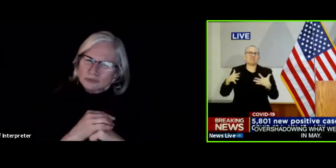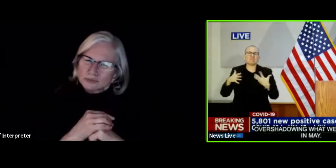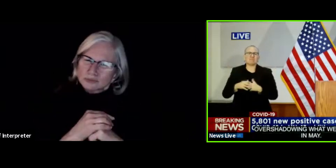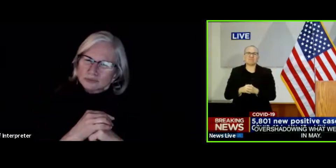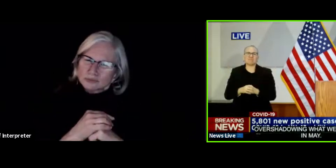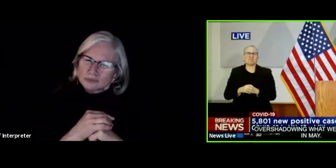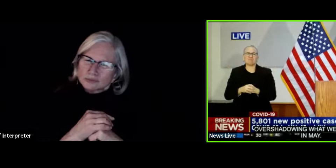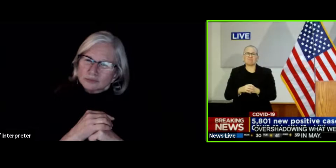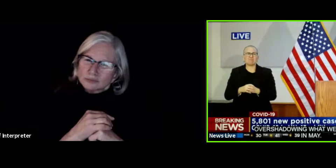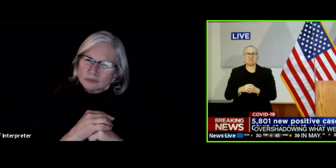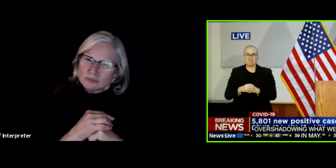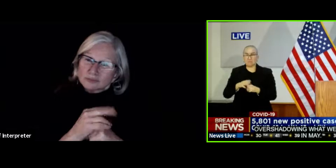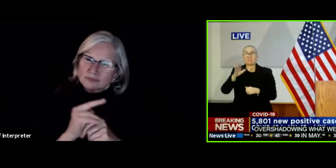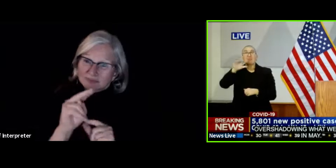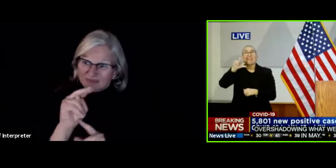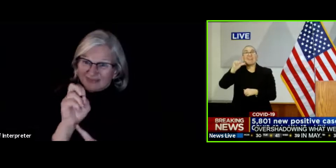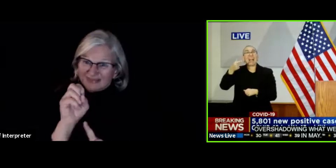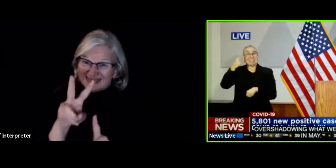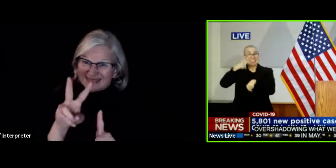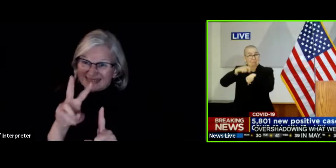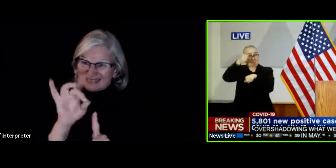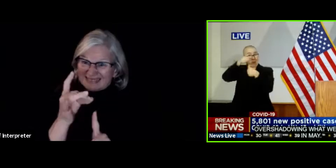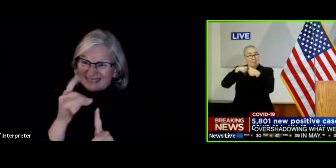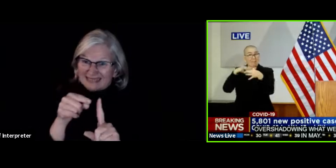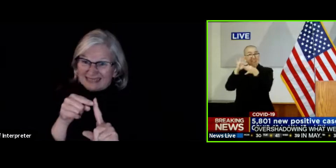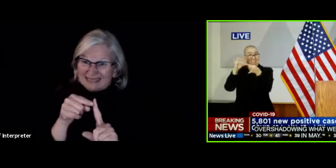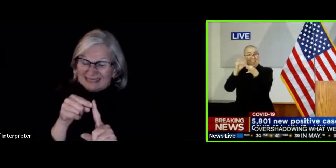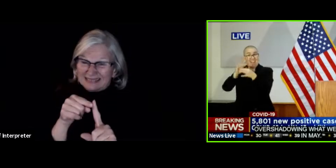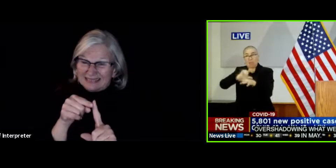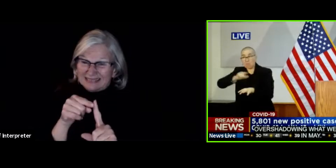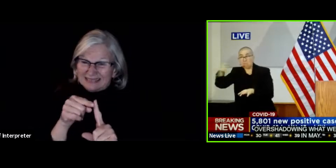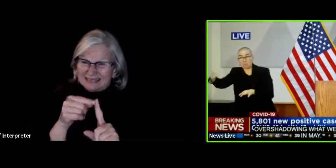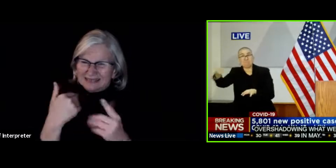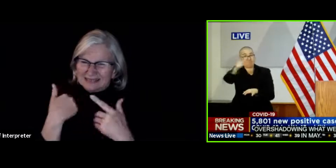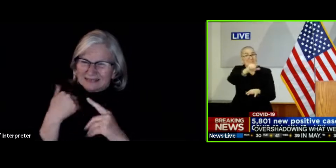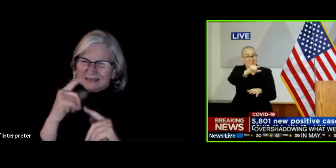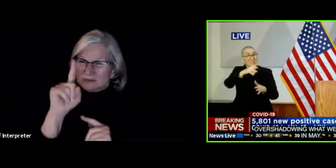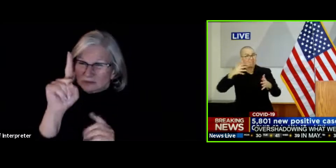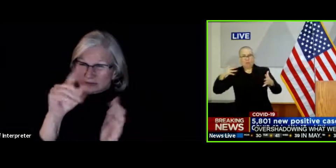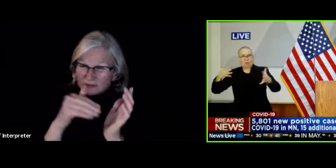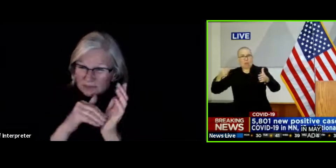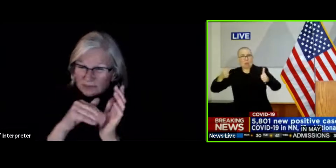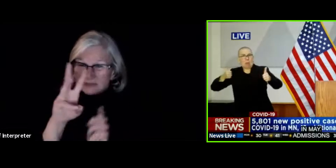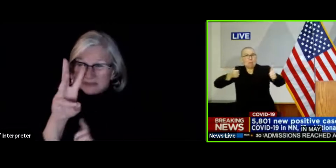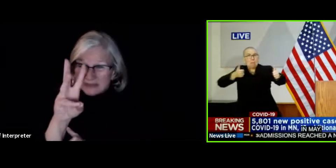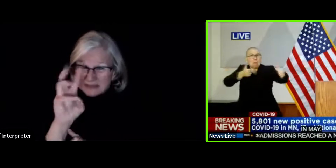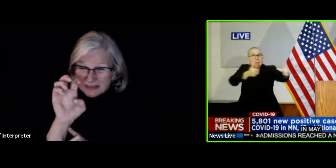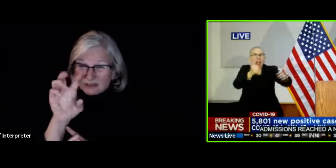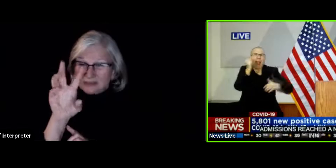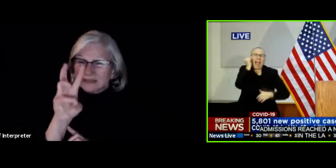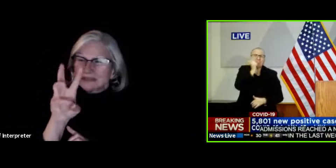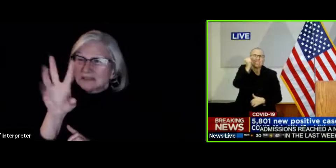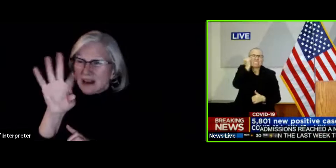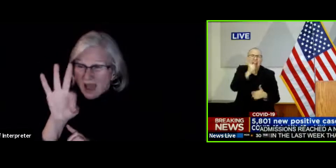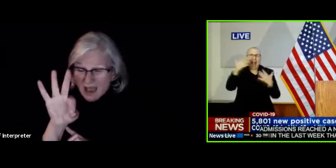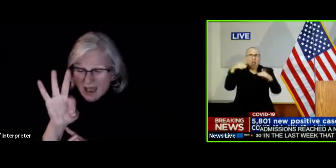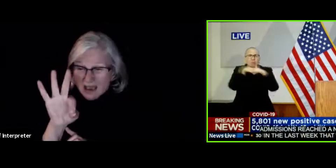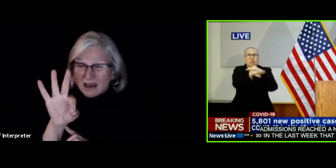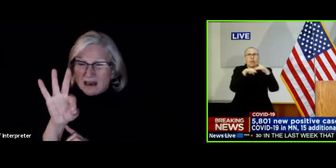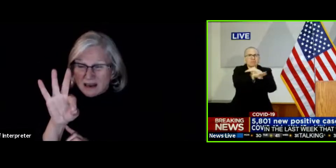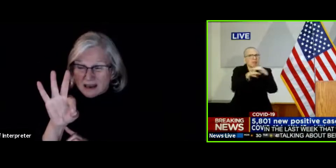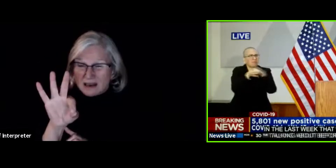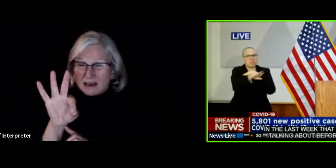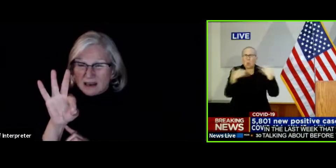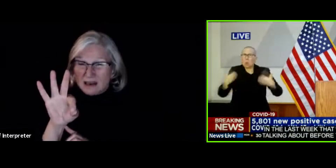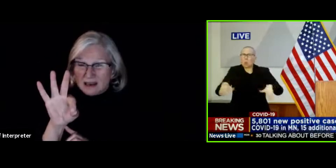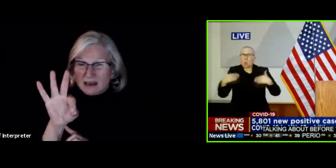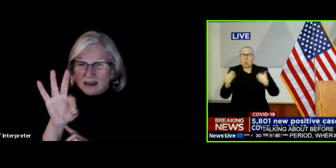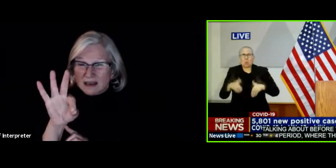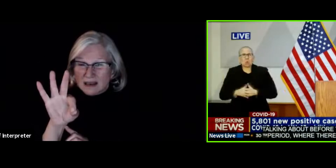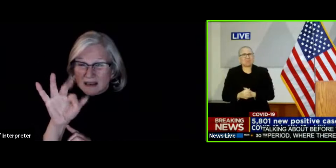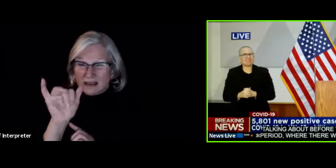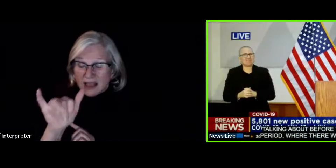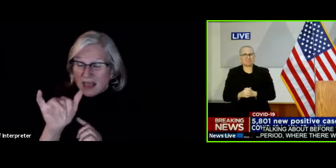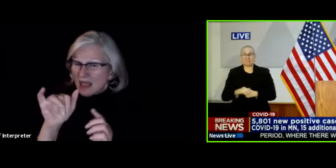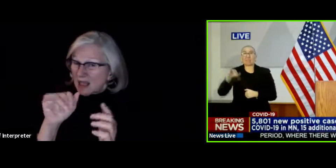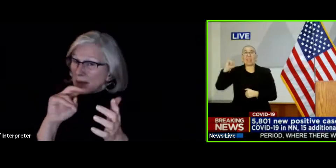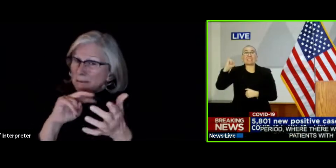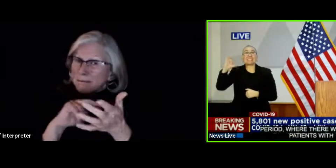1,769 PATIENTS WITH A FIRST HOSPITALIZATION. THAT'S A COMBINED I.C.U. AND NON-I.C.U.